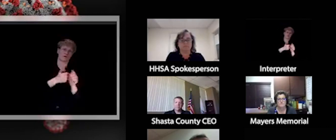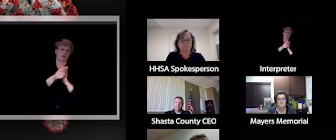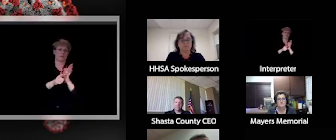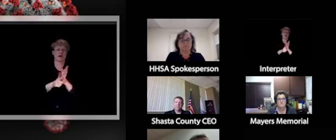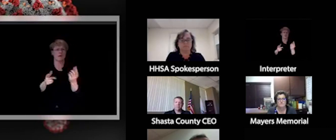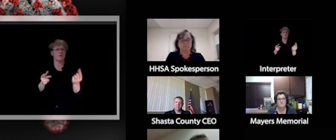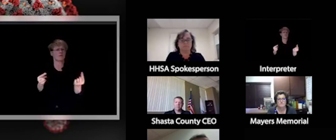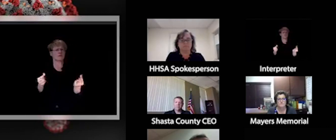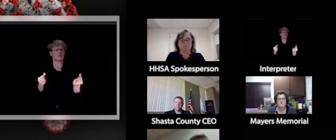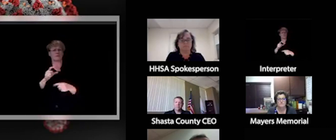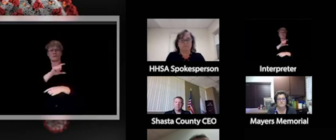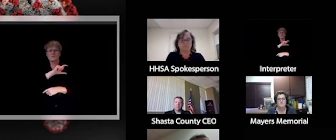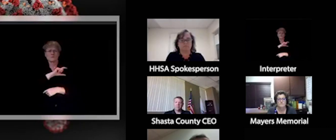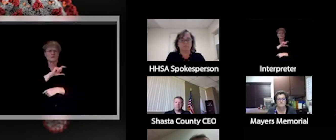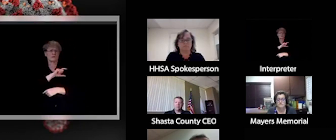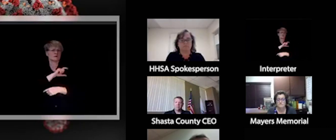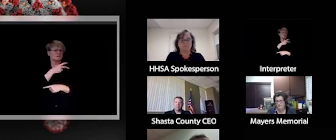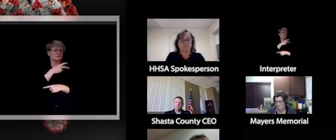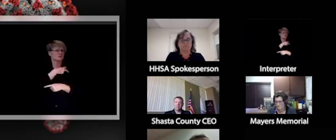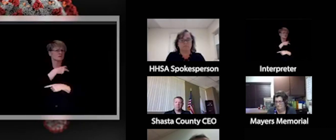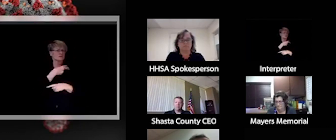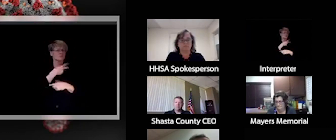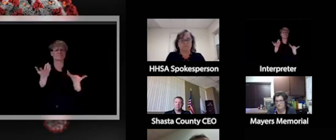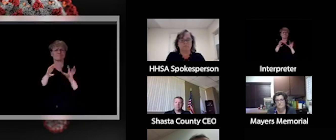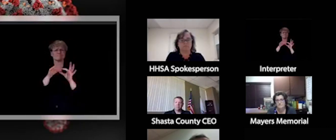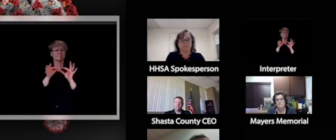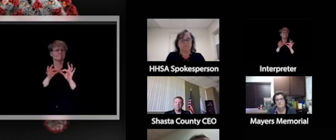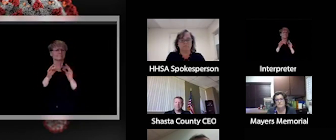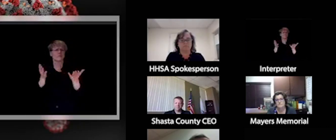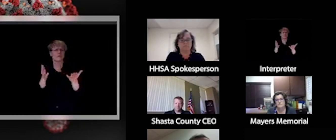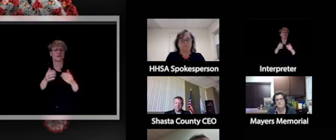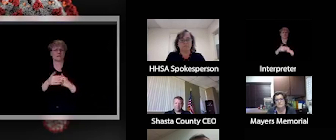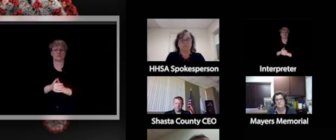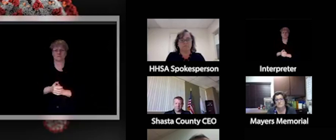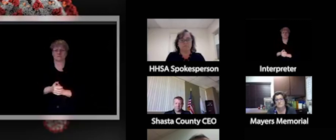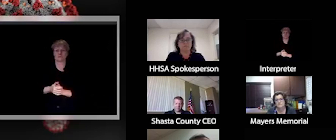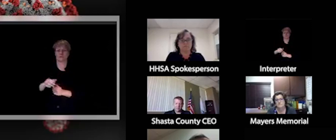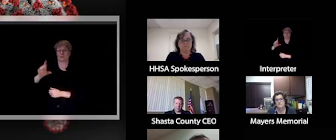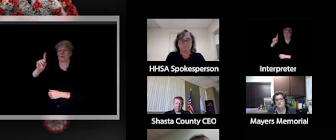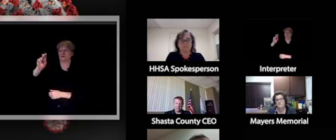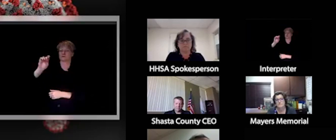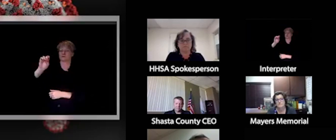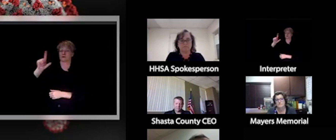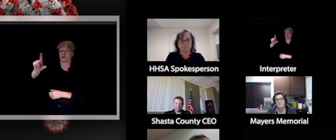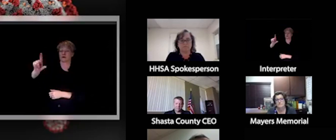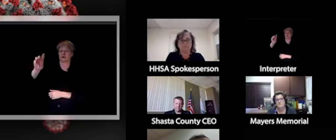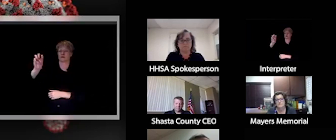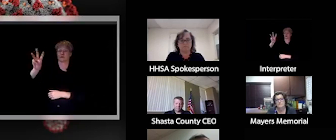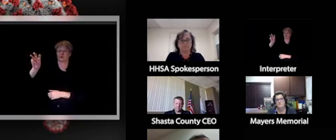Redding Police Chief did make a public announcement that his department did not have sufficient